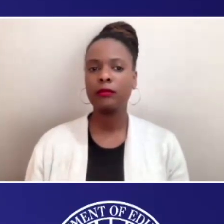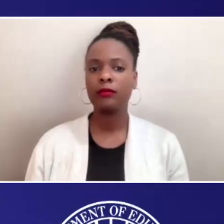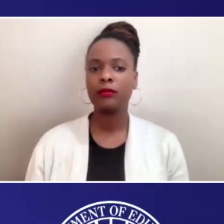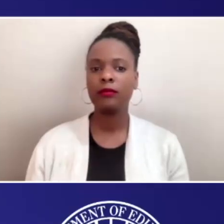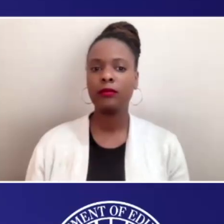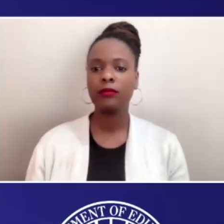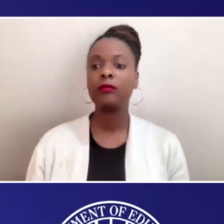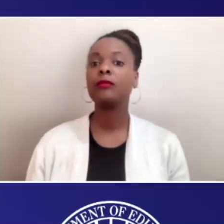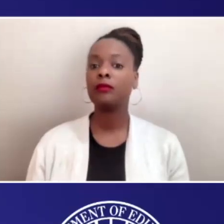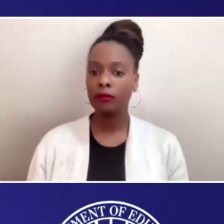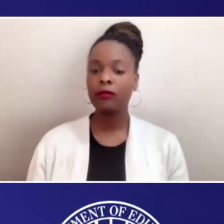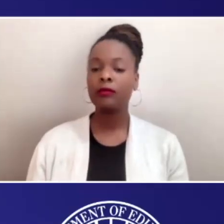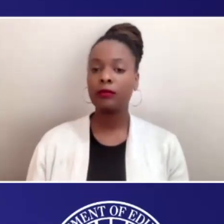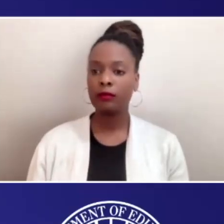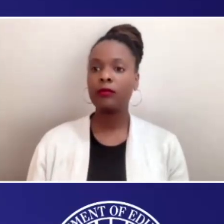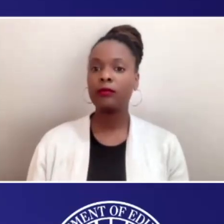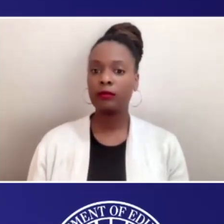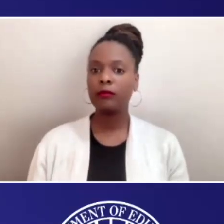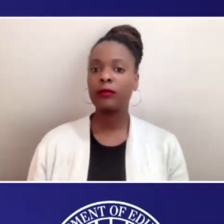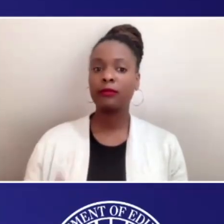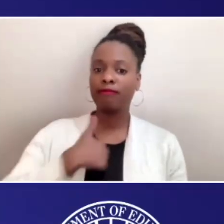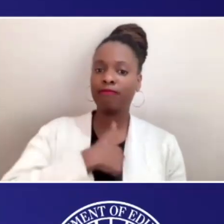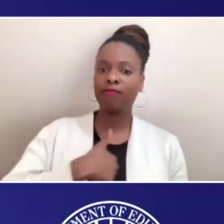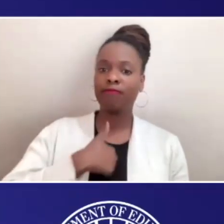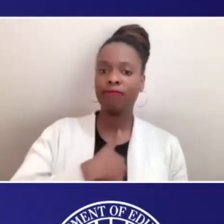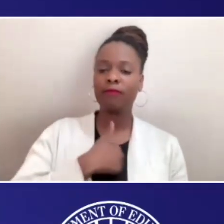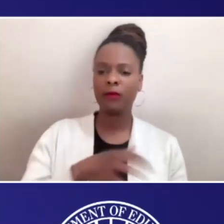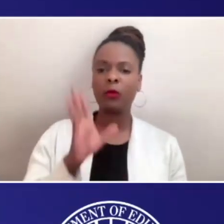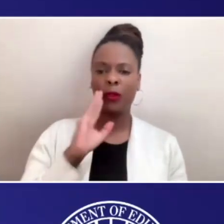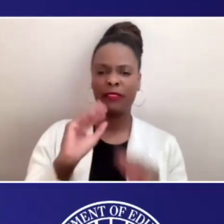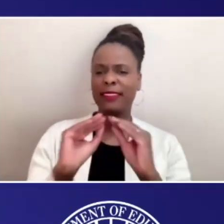Okay. Well, we are -- again we apologize but we'll, we'll remedy it.